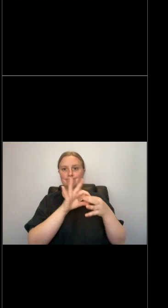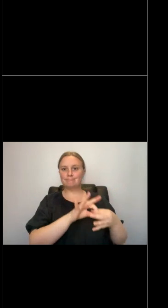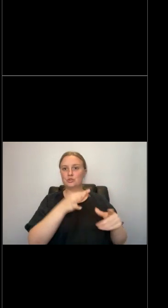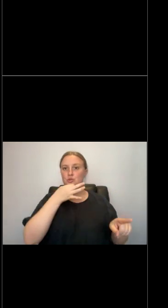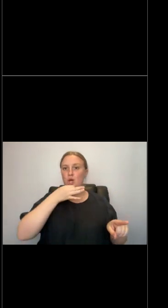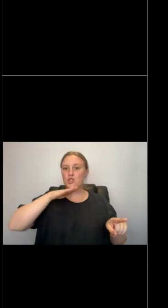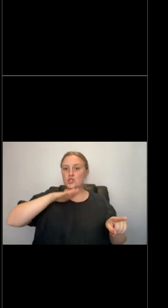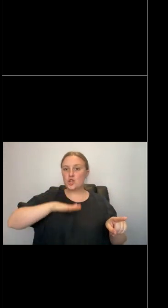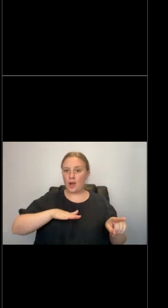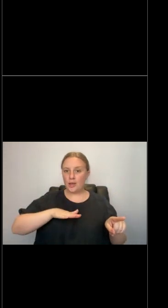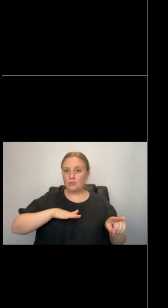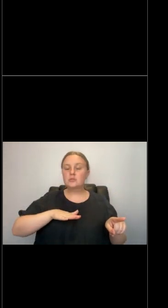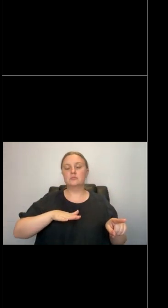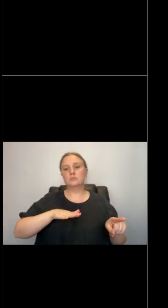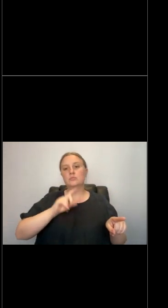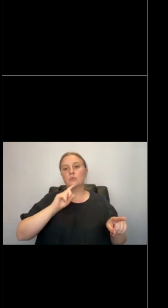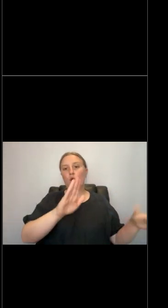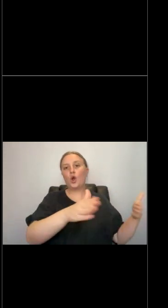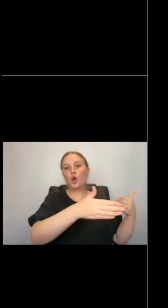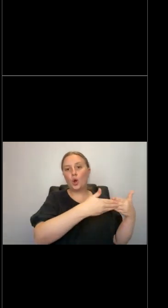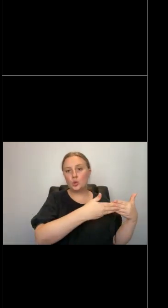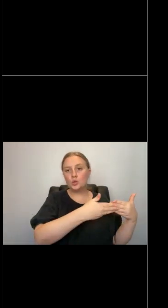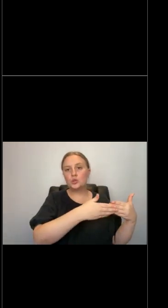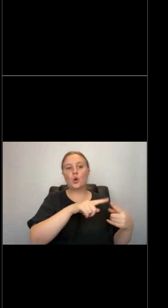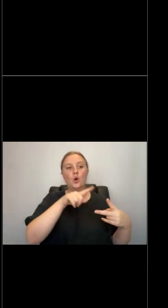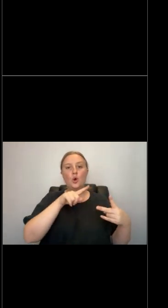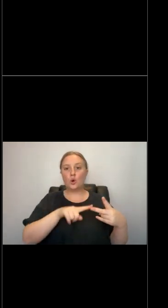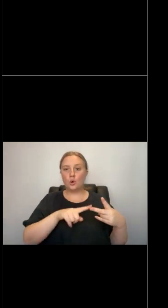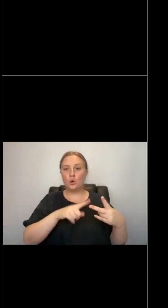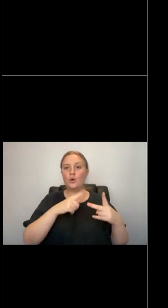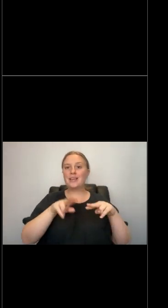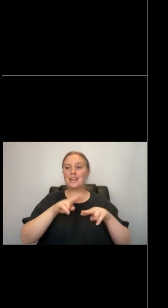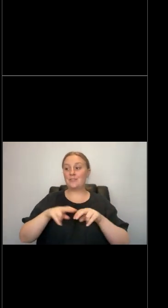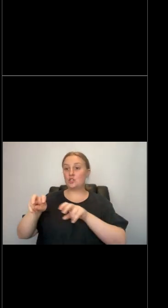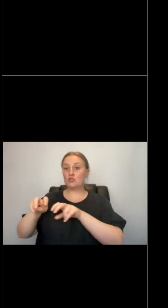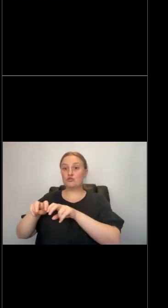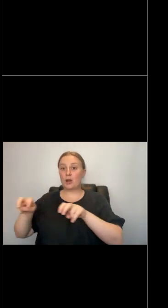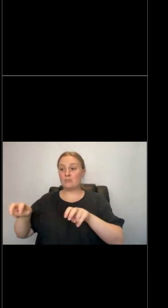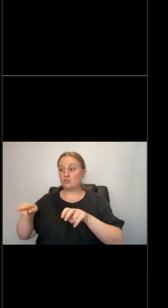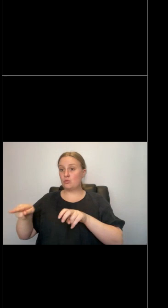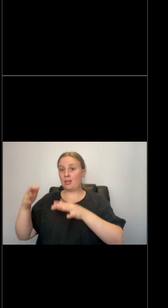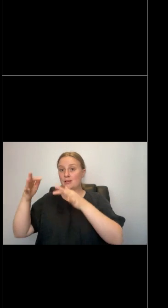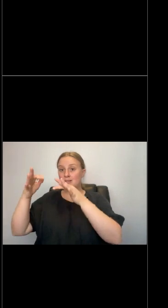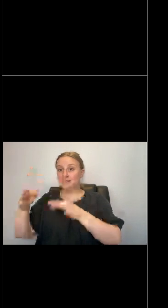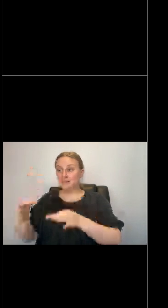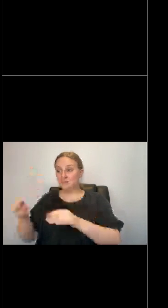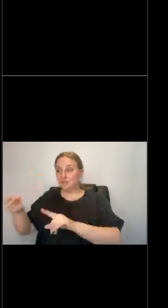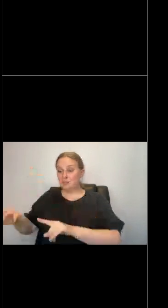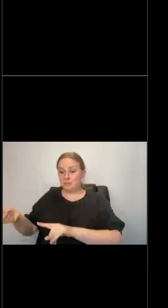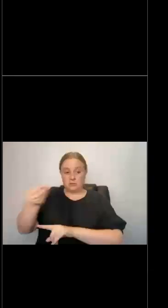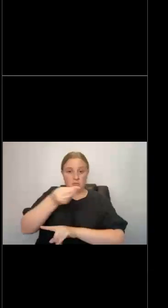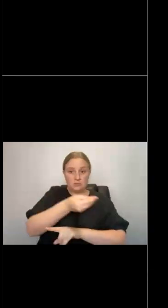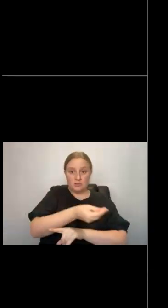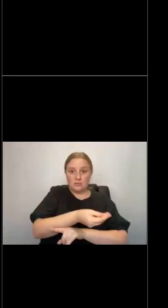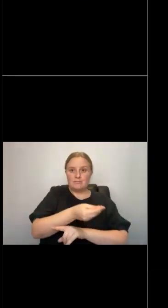is actually an appeal of a decision from the tribunal. So there's a list there of people who can attend.